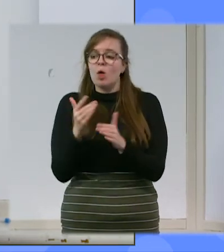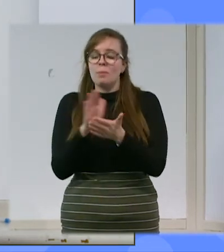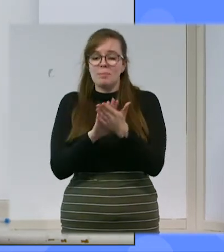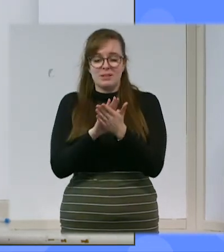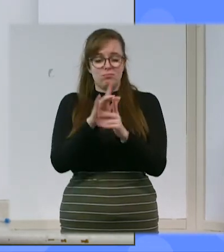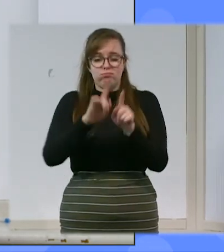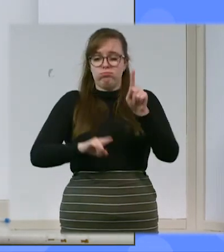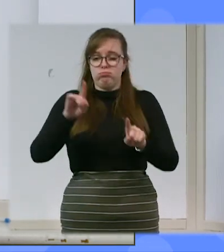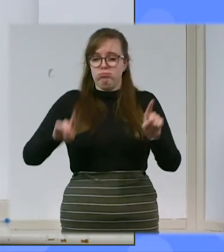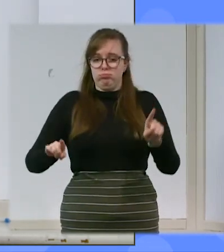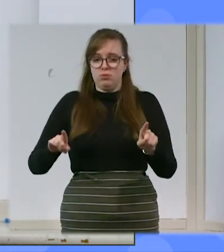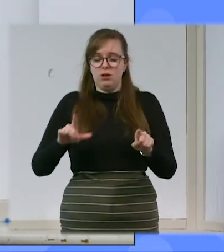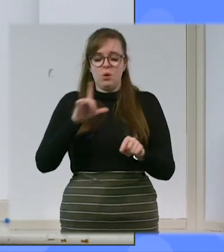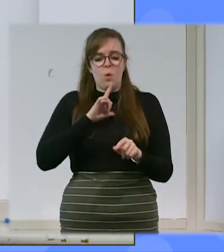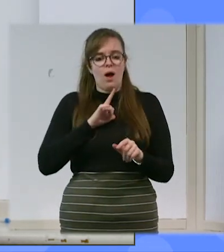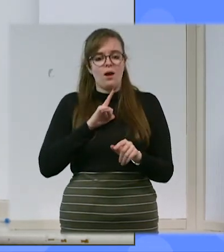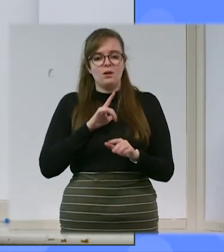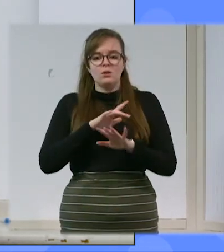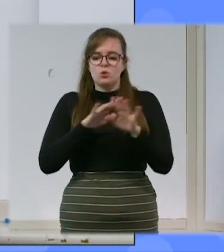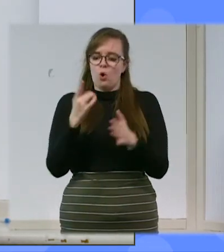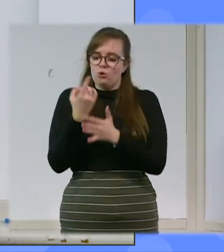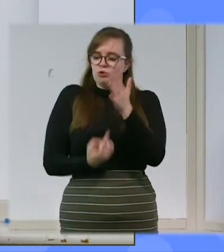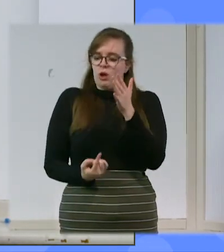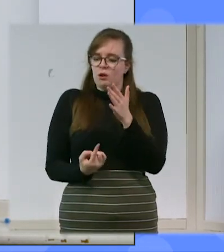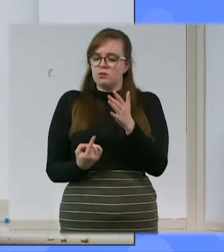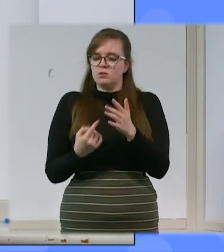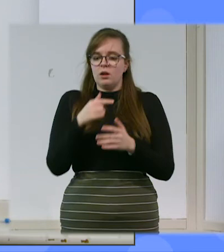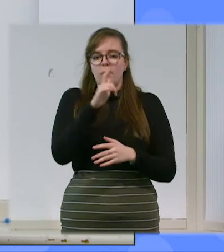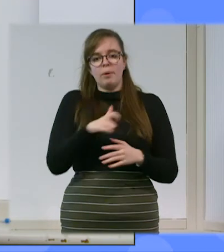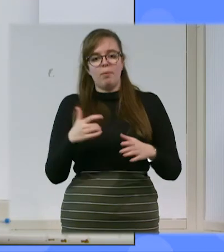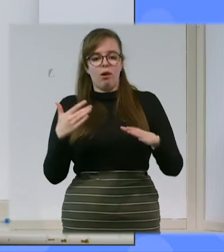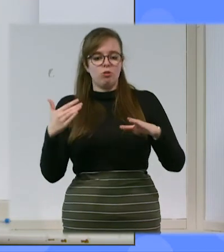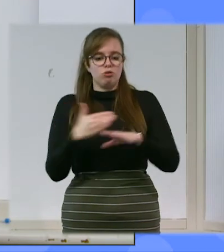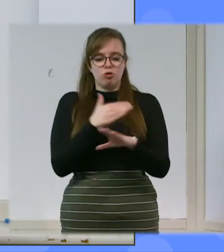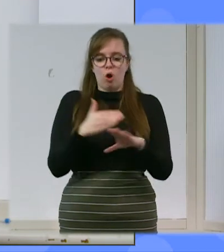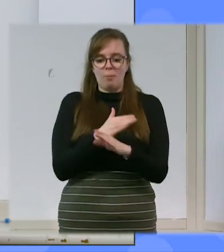because it's not just simply people doing a job to be rewarded the benefits